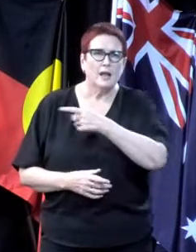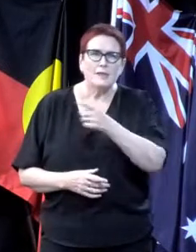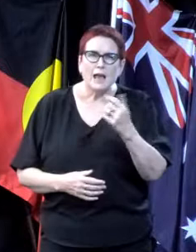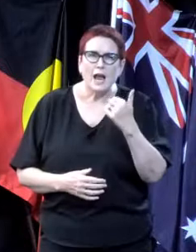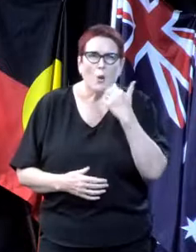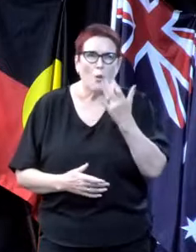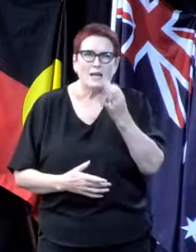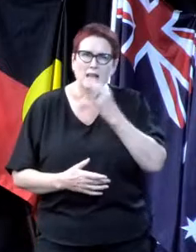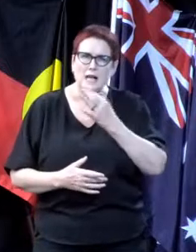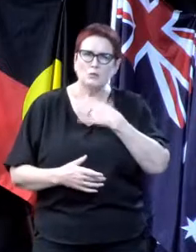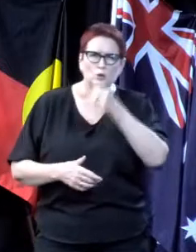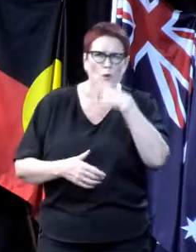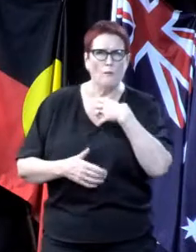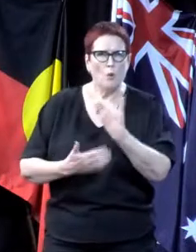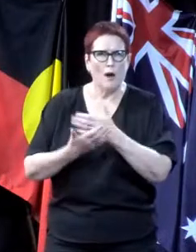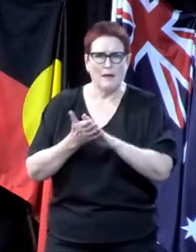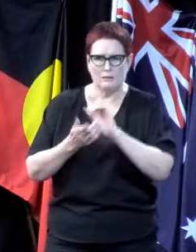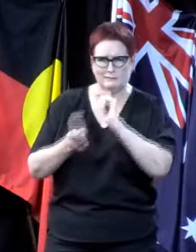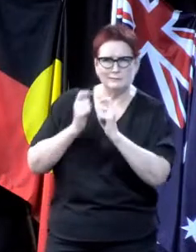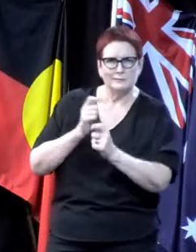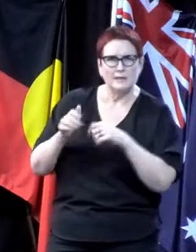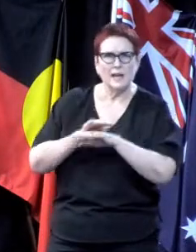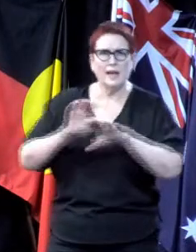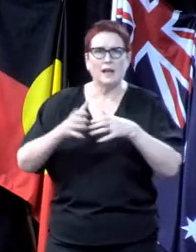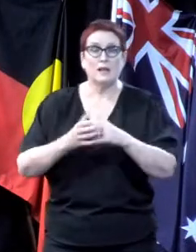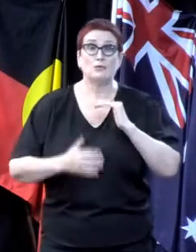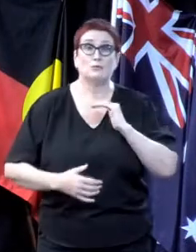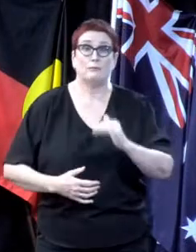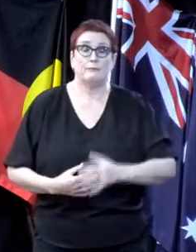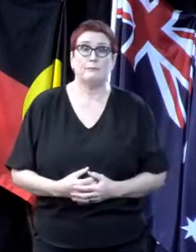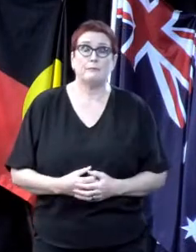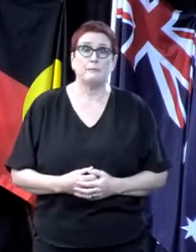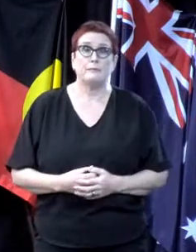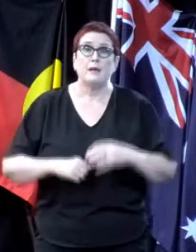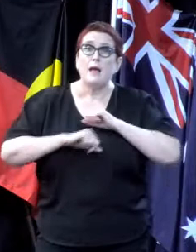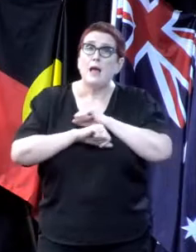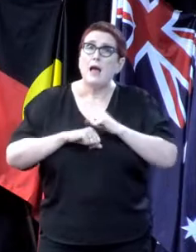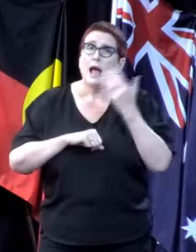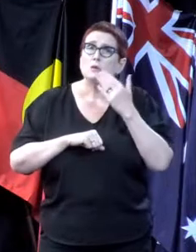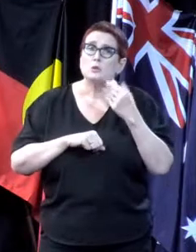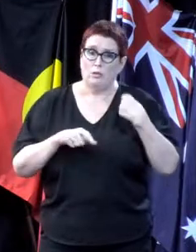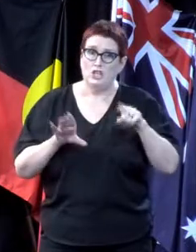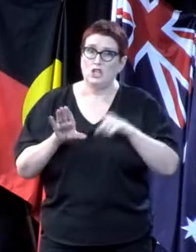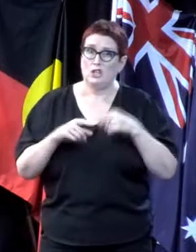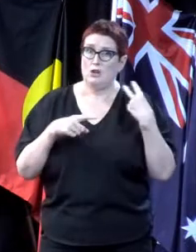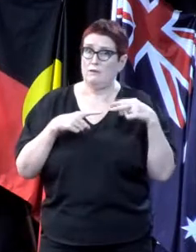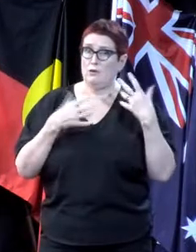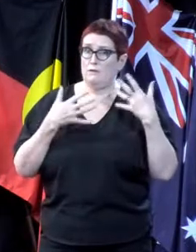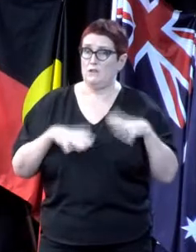that the students need in their classroom. And when our school was reviewed this year, a four-yearly review,